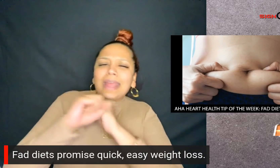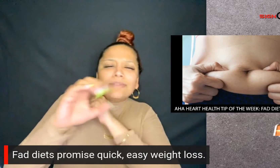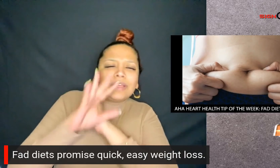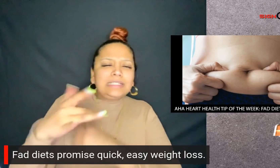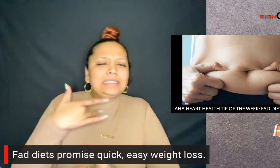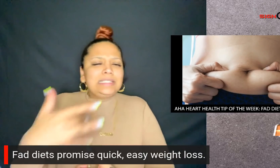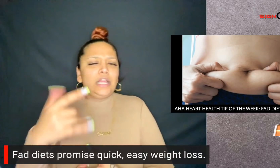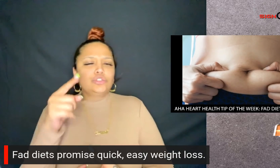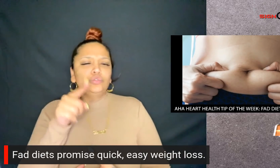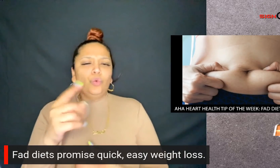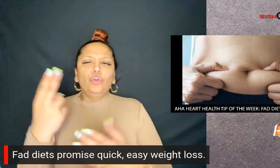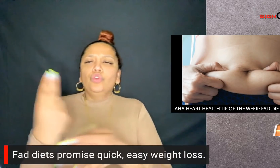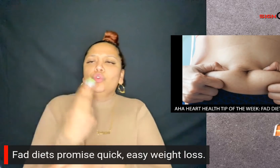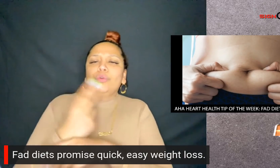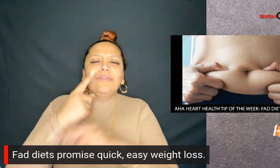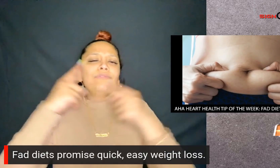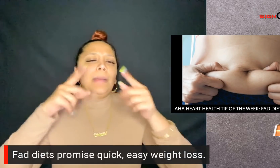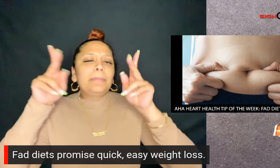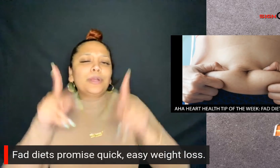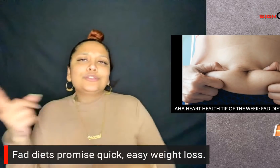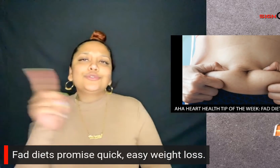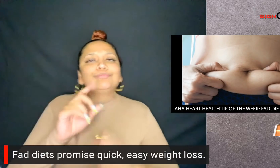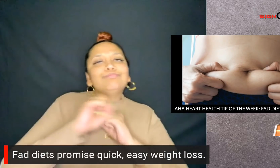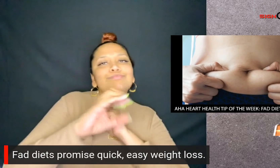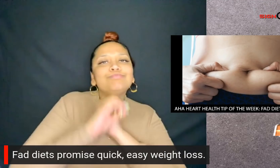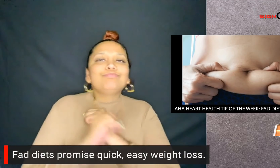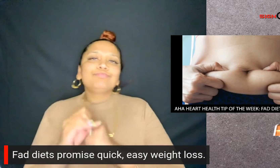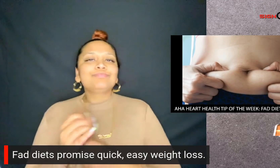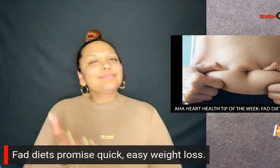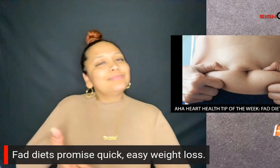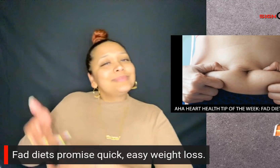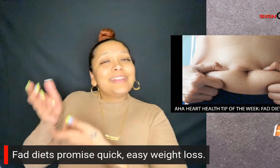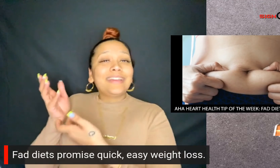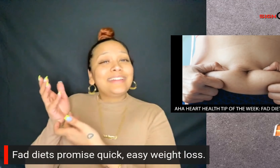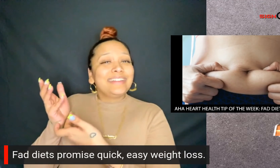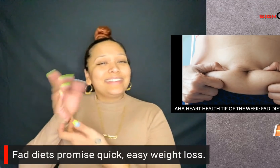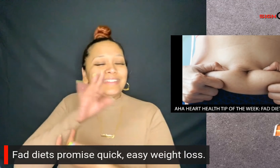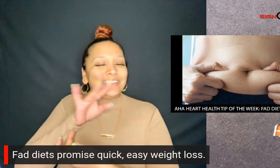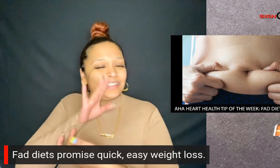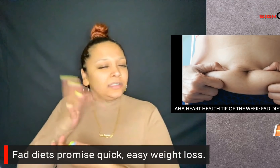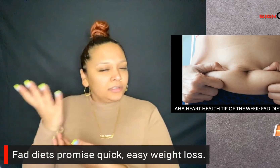you have to buy something the commercials are vague with no hard scientific data and